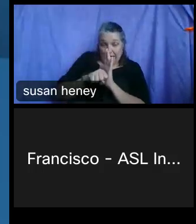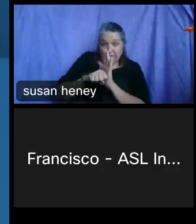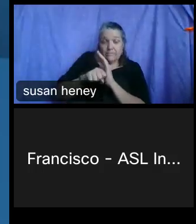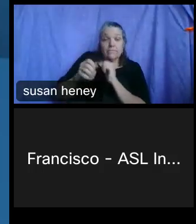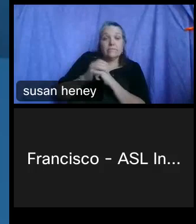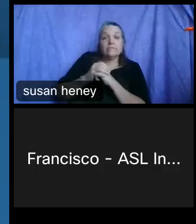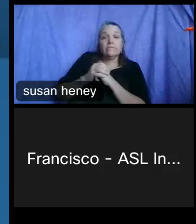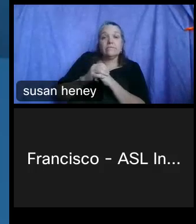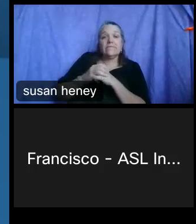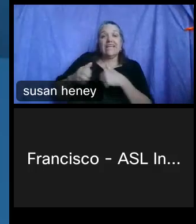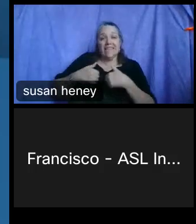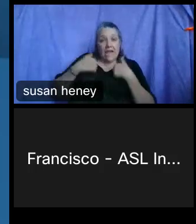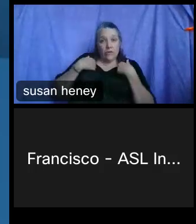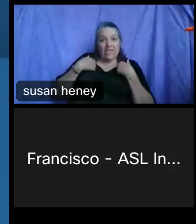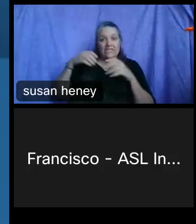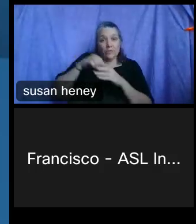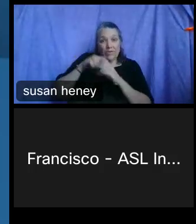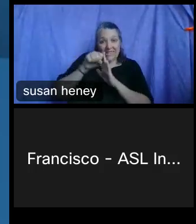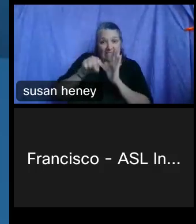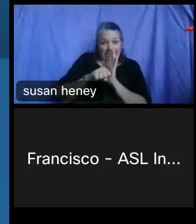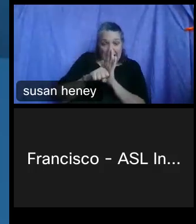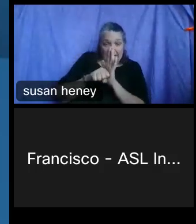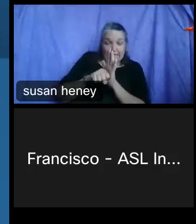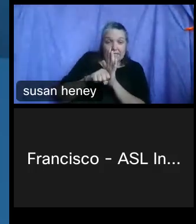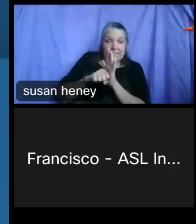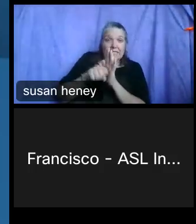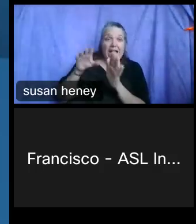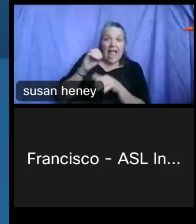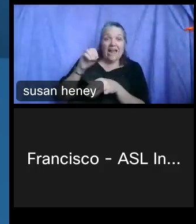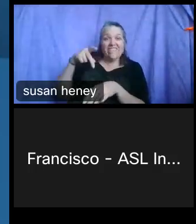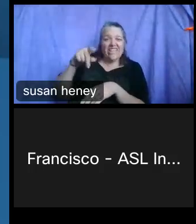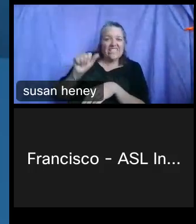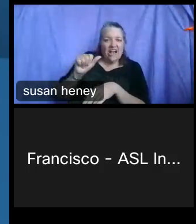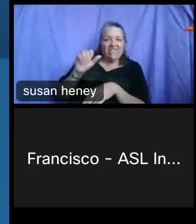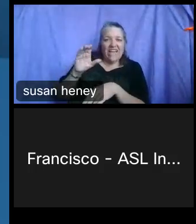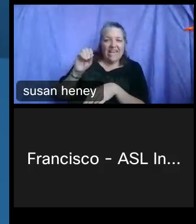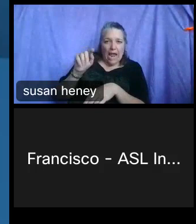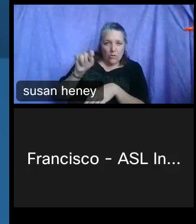is located in the state of Pennsylvania, and in Philadelphia County. The next puzzle piece will be